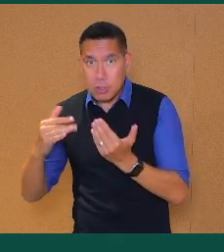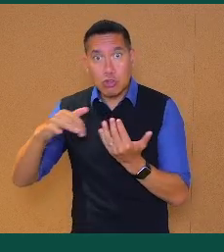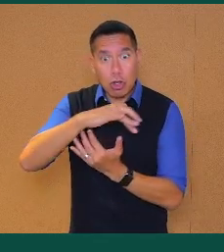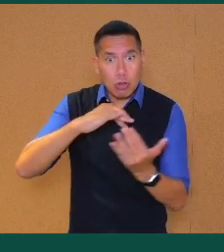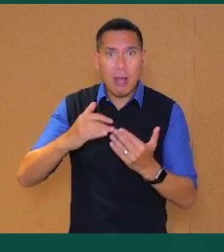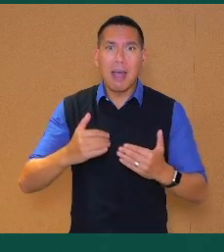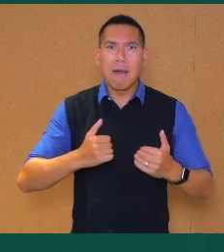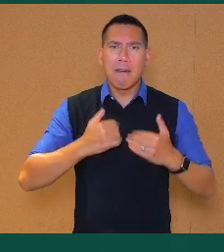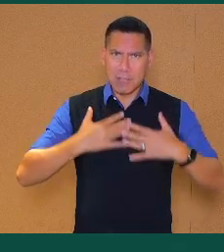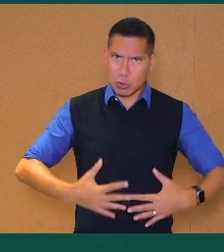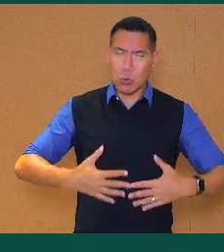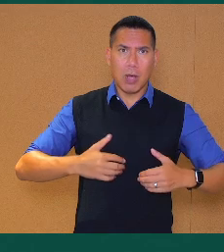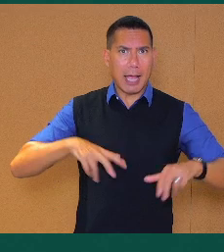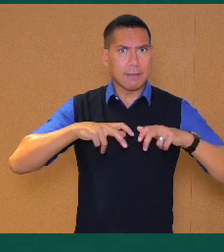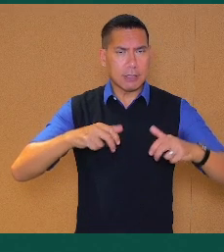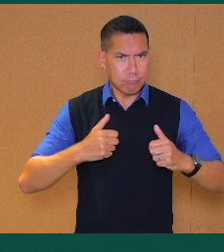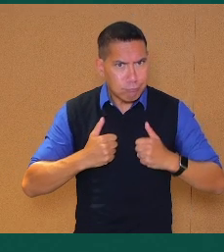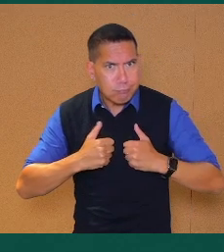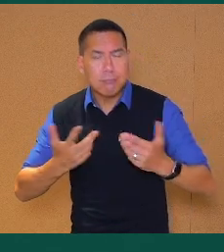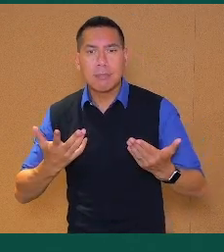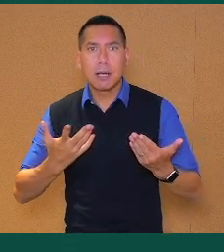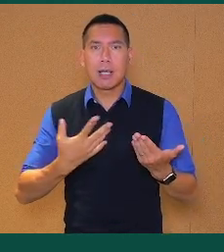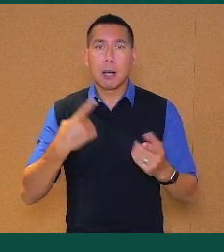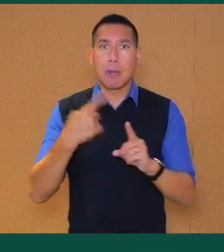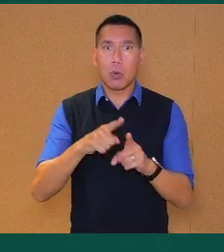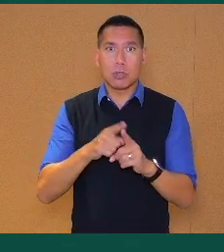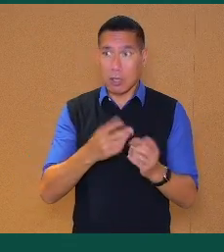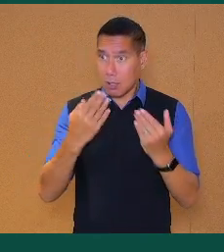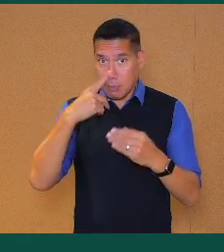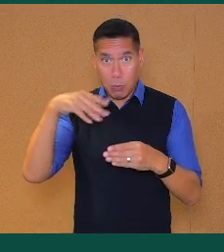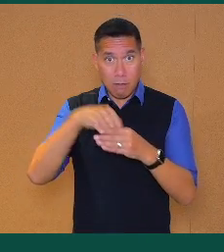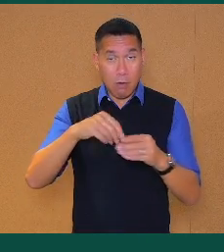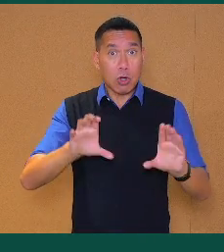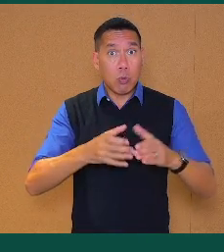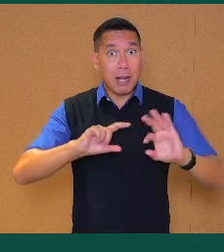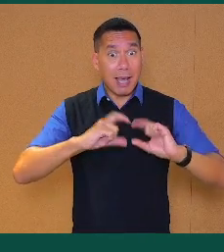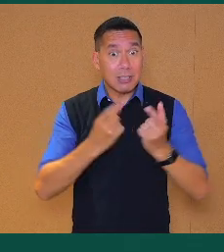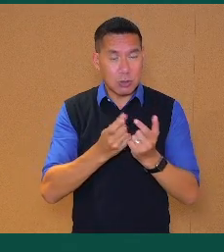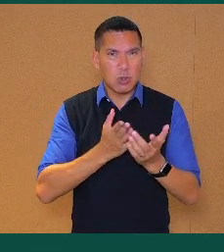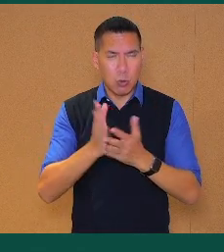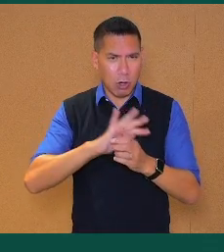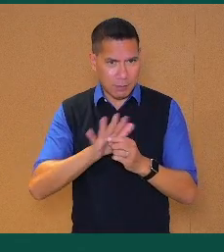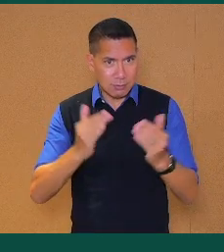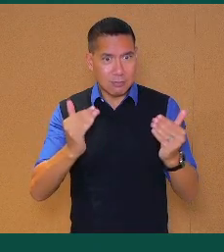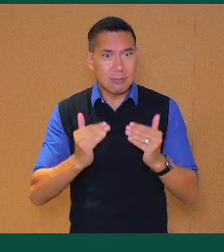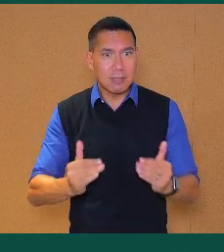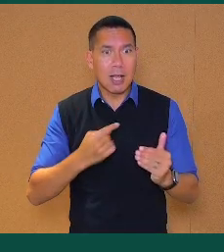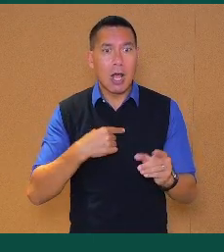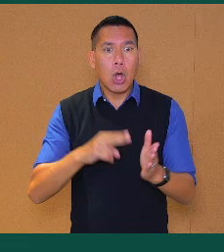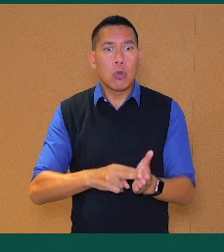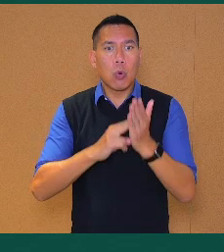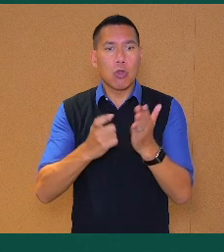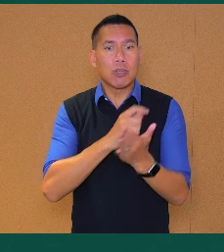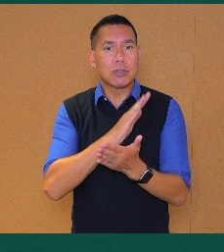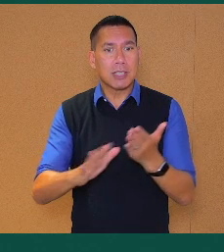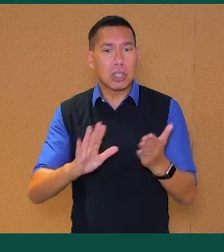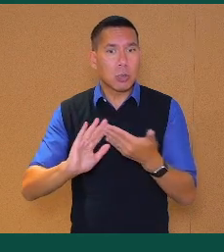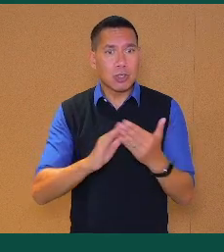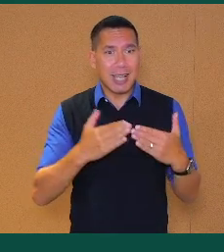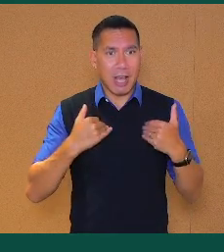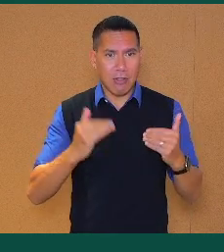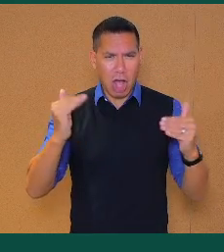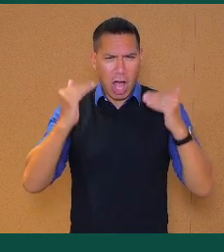classes during the pandemic. North Richmond Community Health